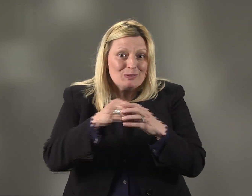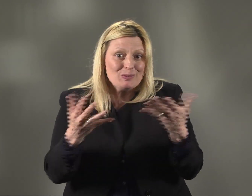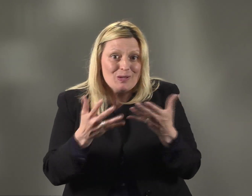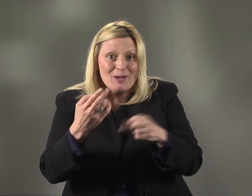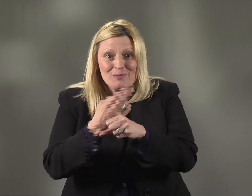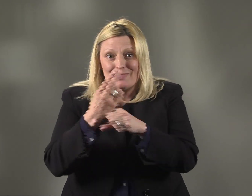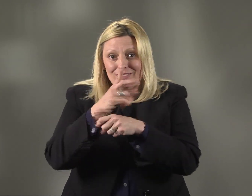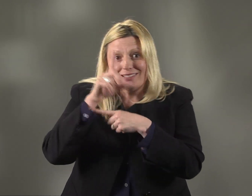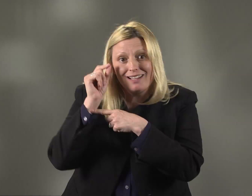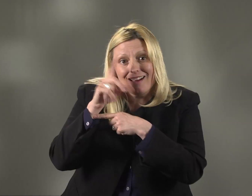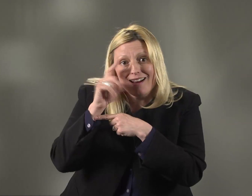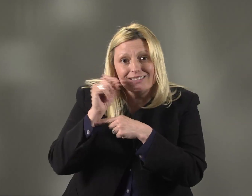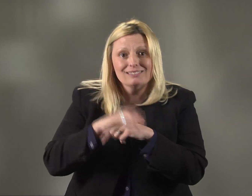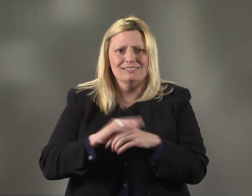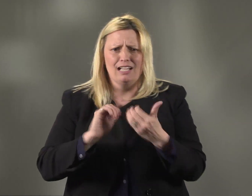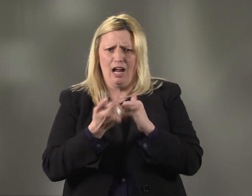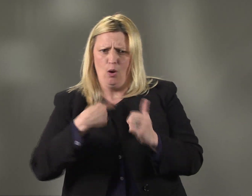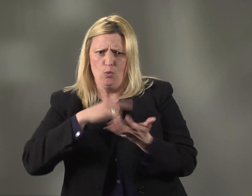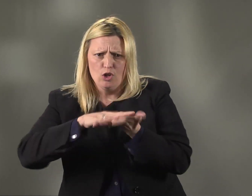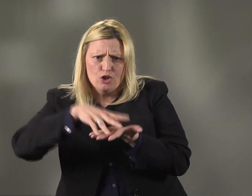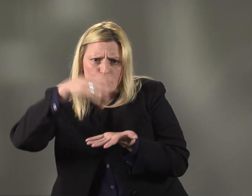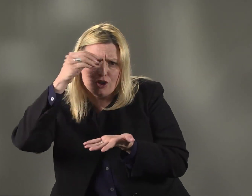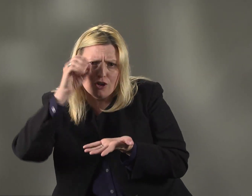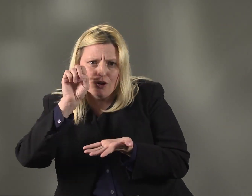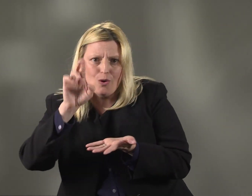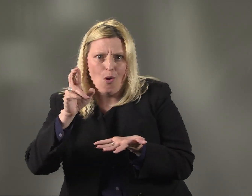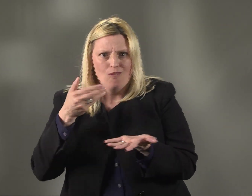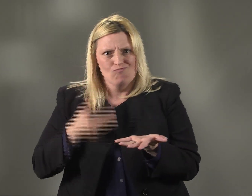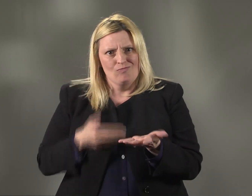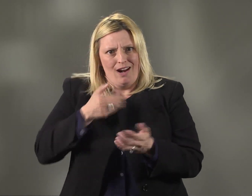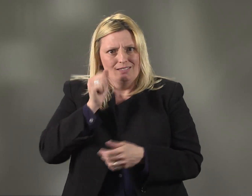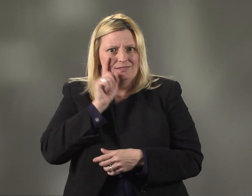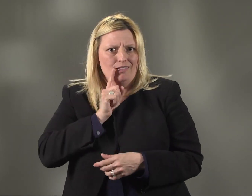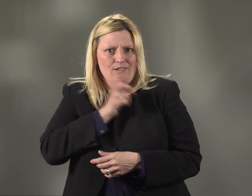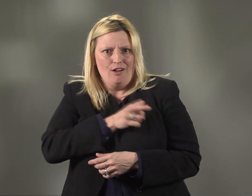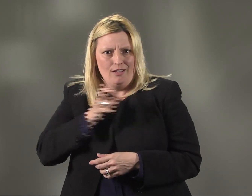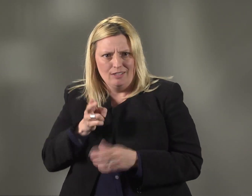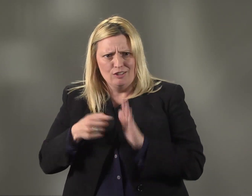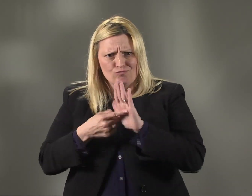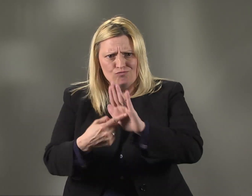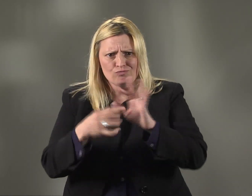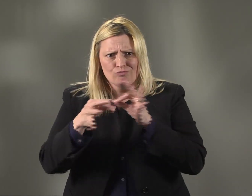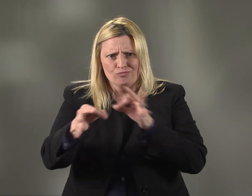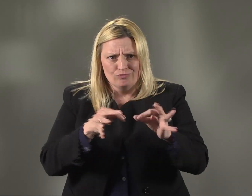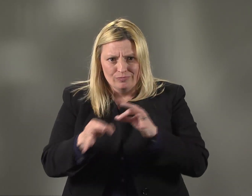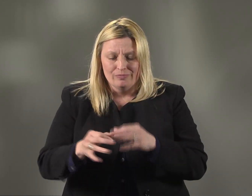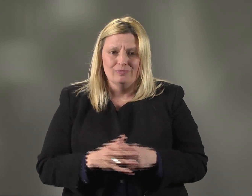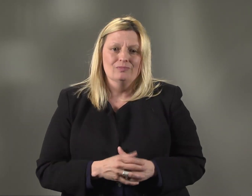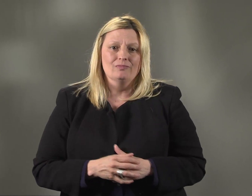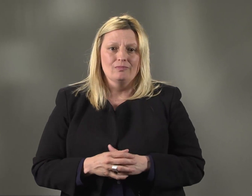Some of the topics included wearing glasses or how we learn, others were being deaf and hard of hearing.